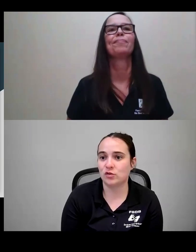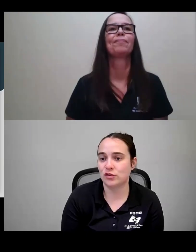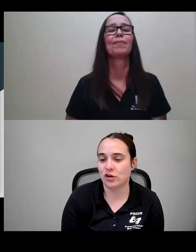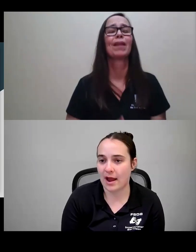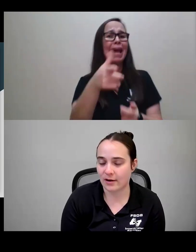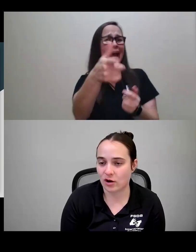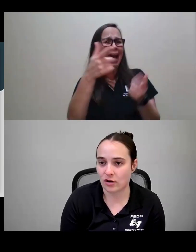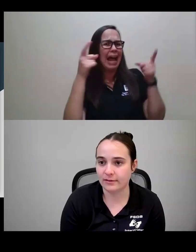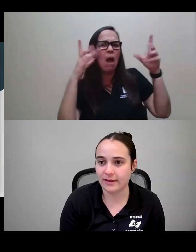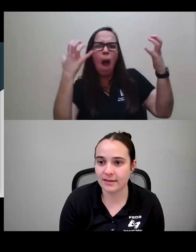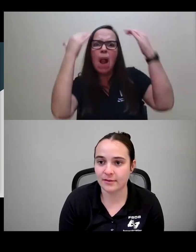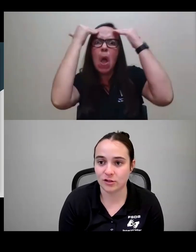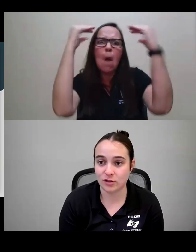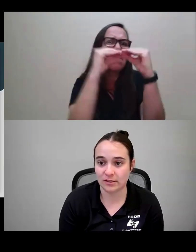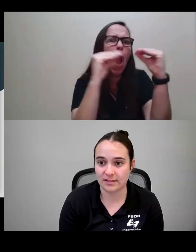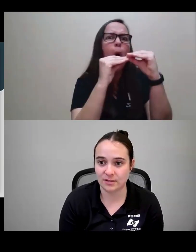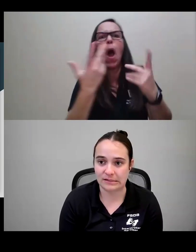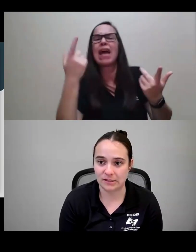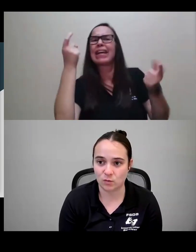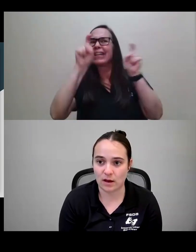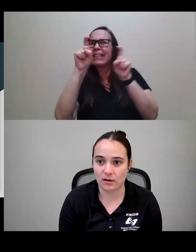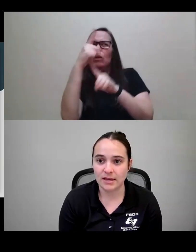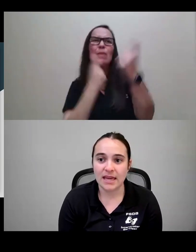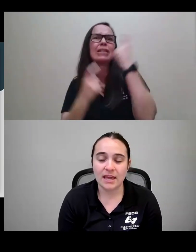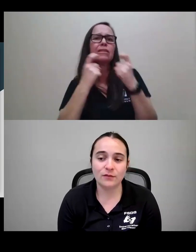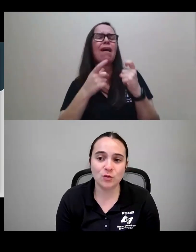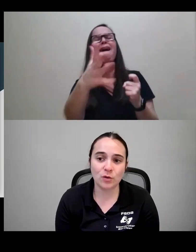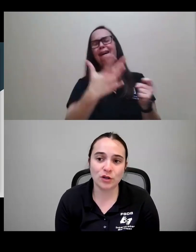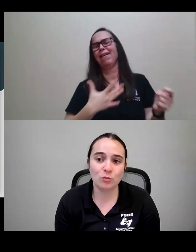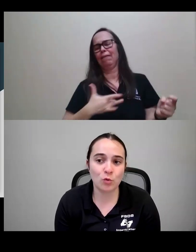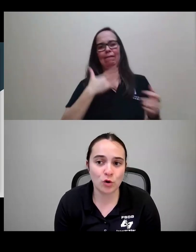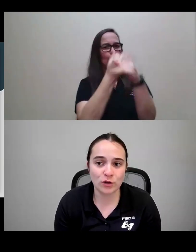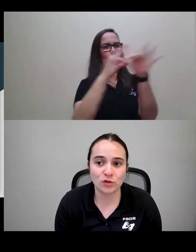where the students are at currently. There's those assessments as well. If you do want to know more